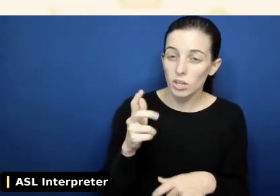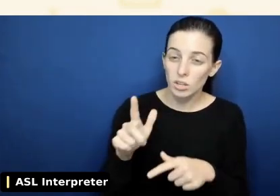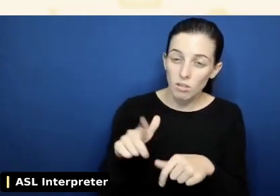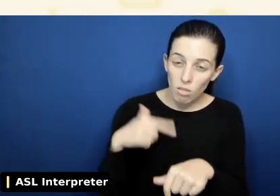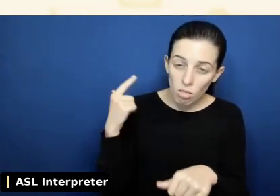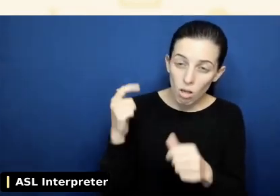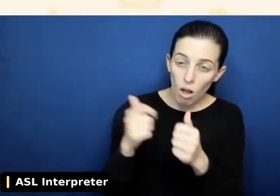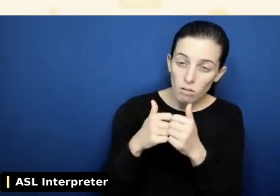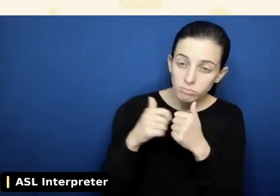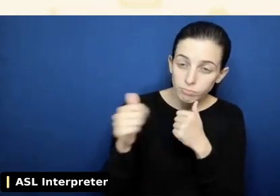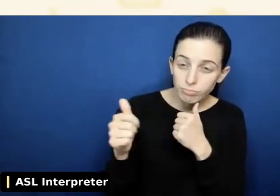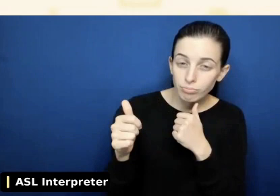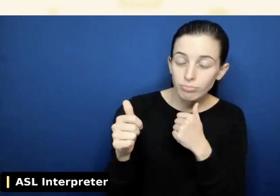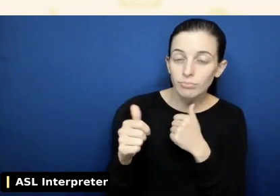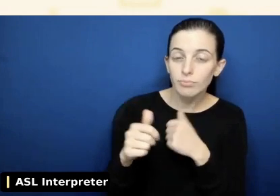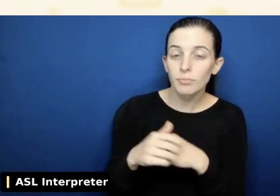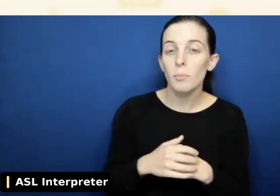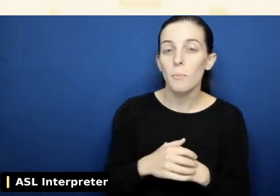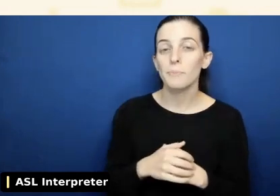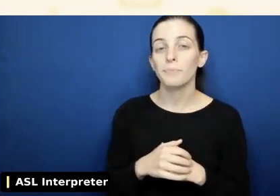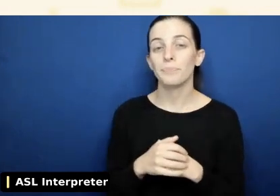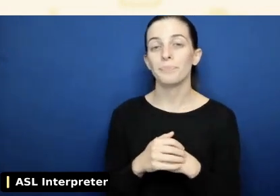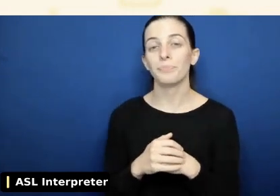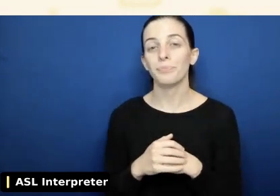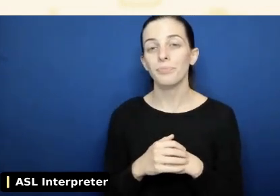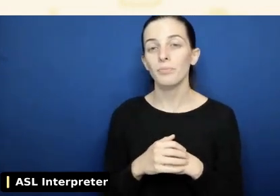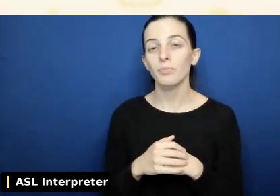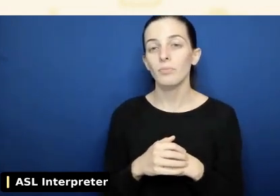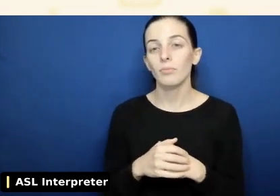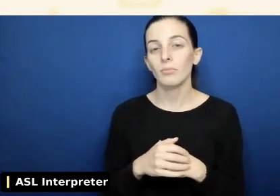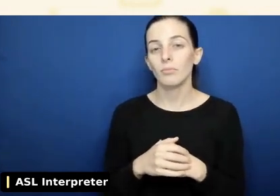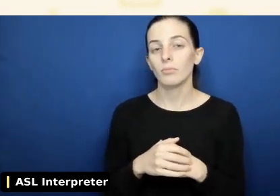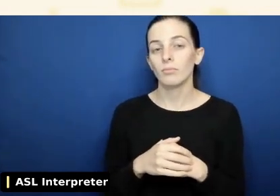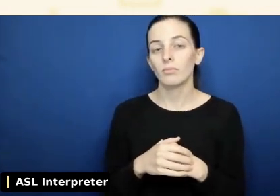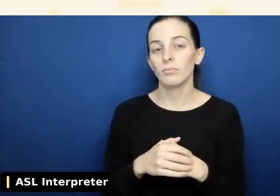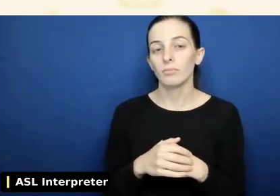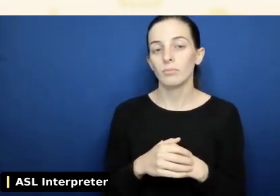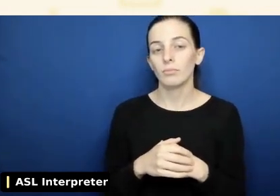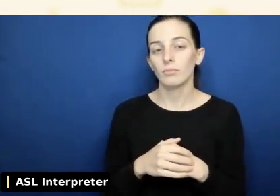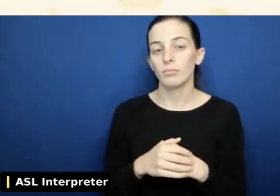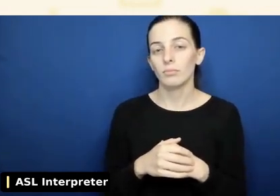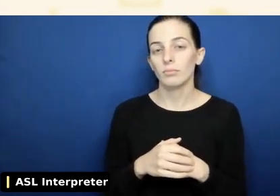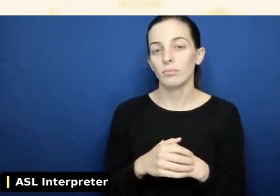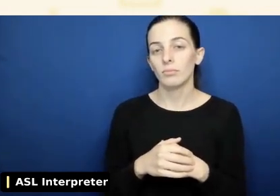Also, I'd like to investigate on the next slides